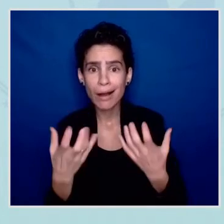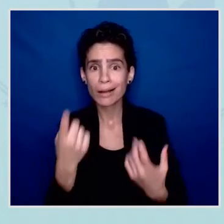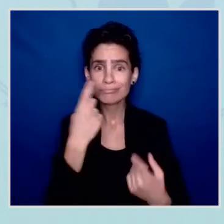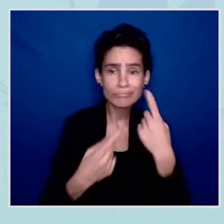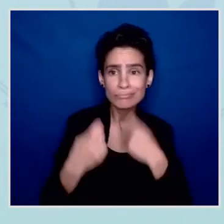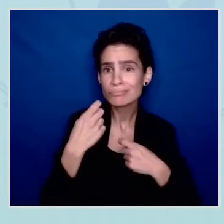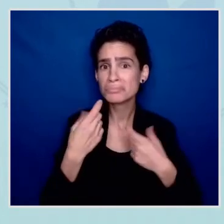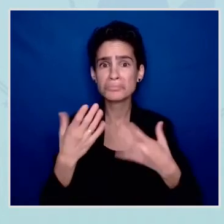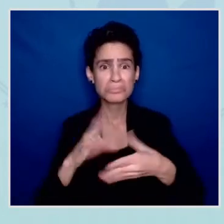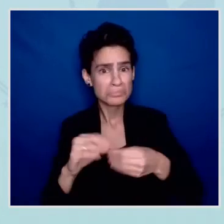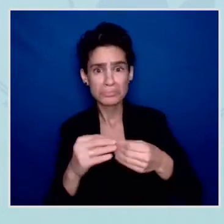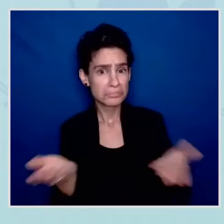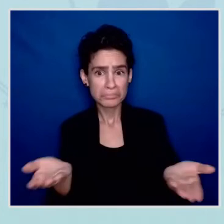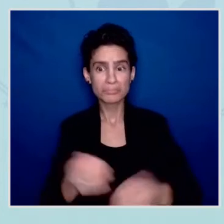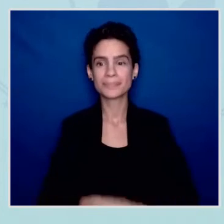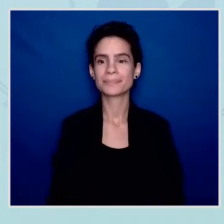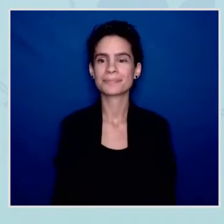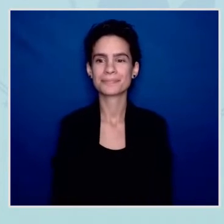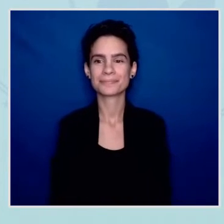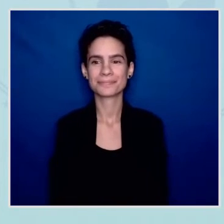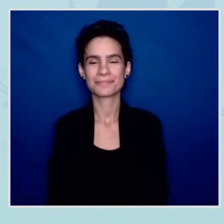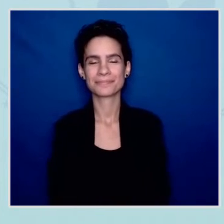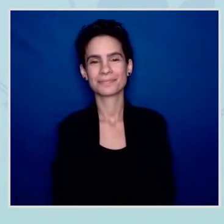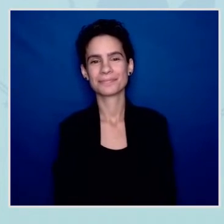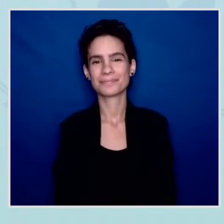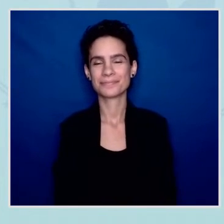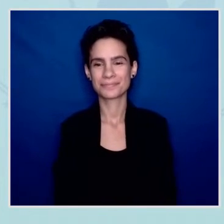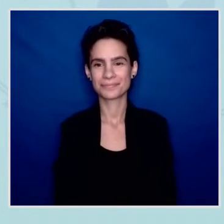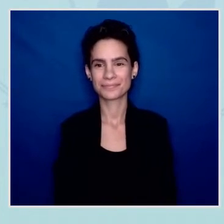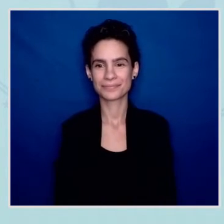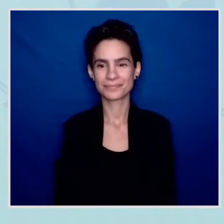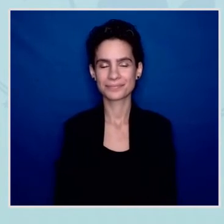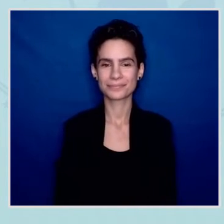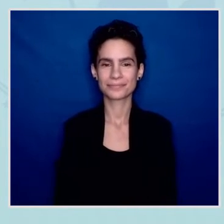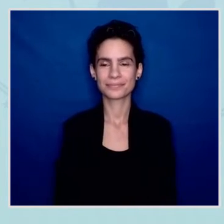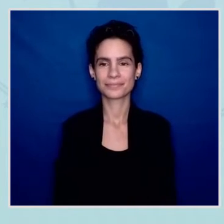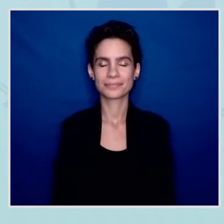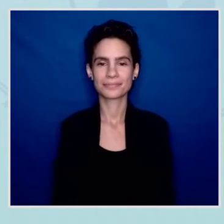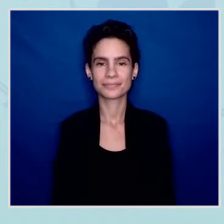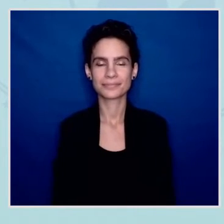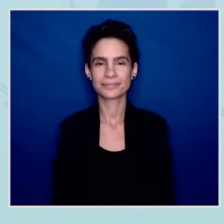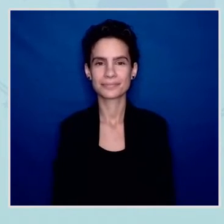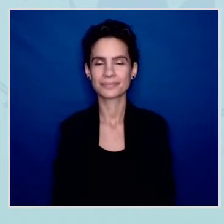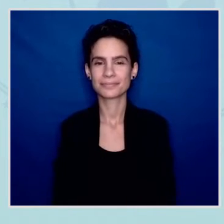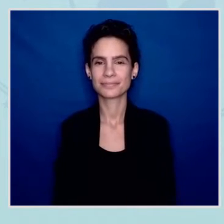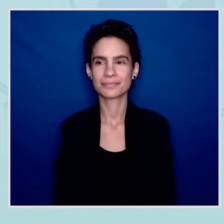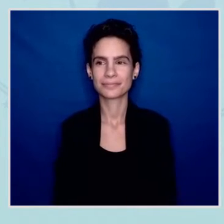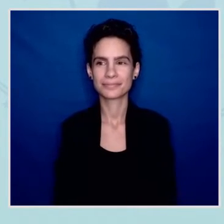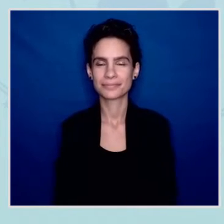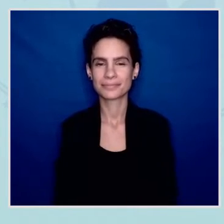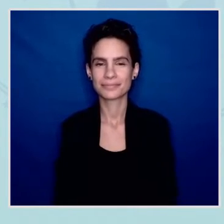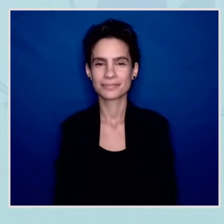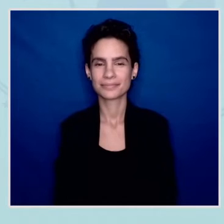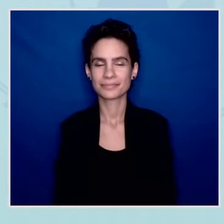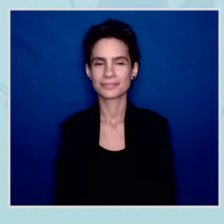CHANCES AGAIN THIS WEEK TO DO